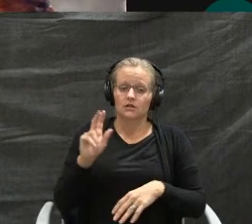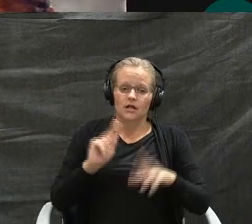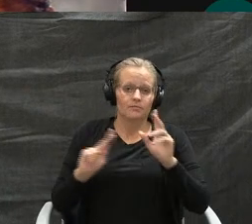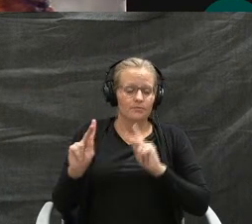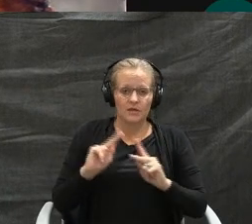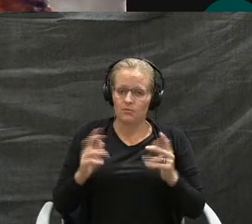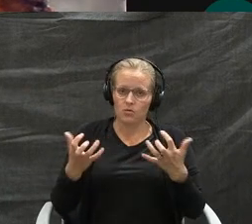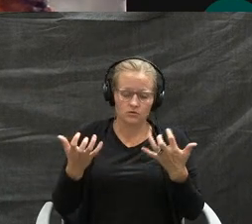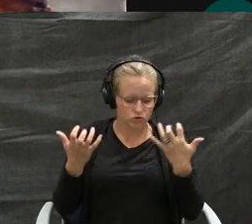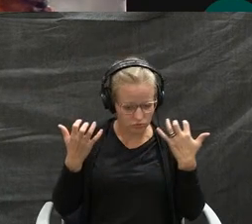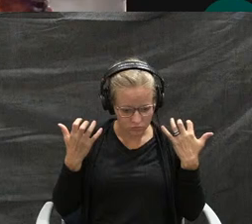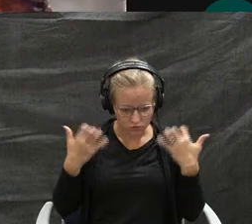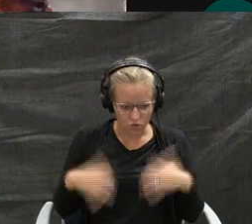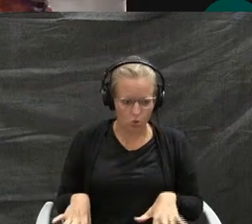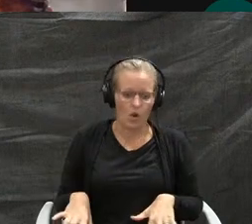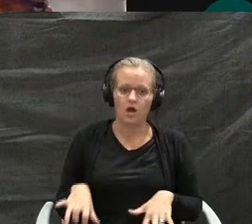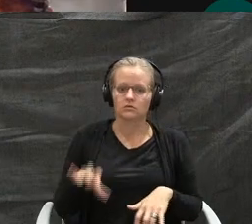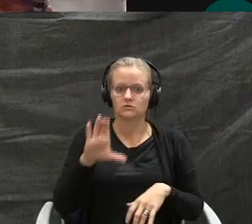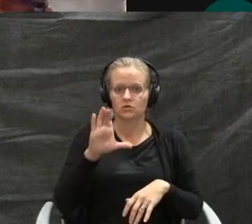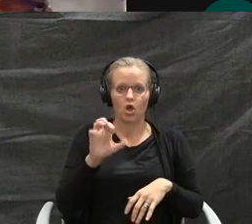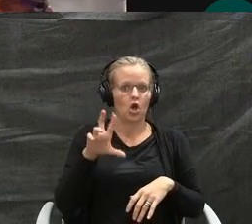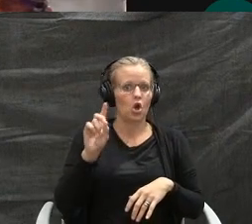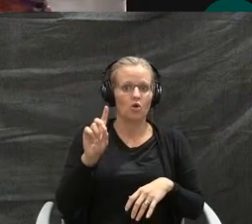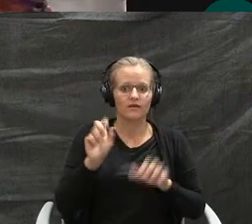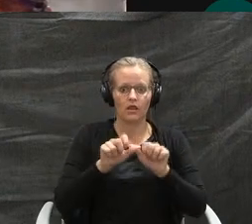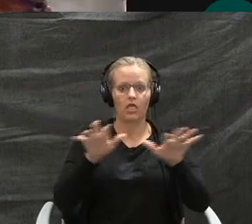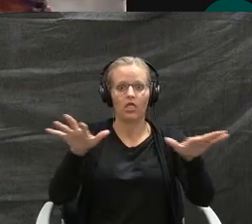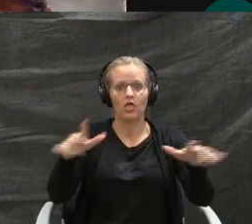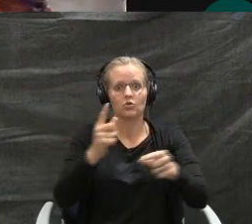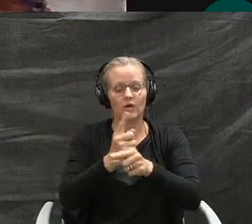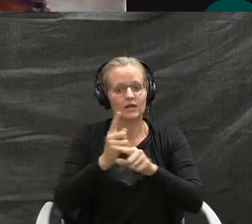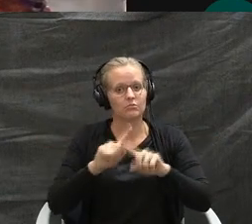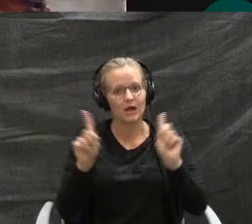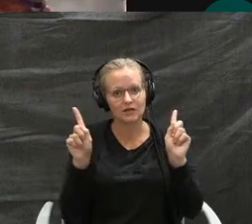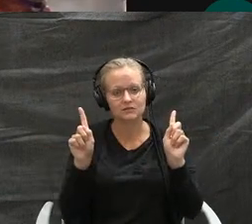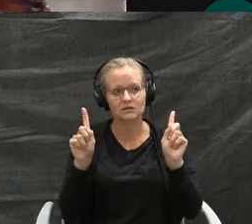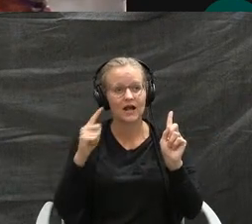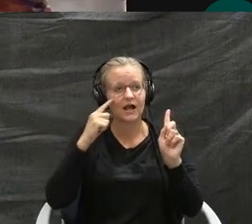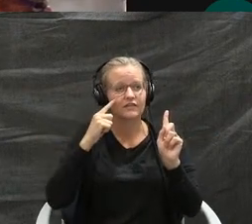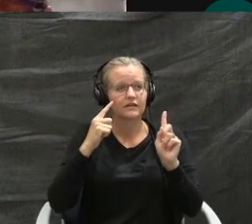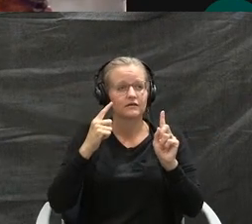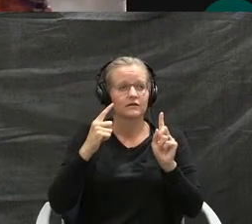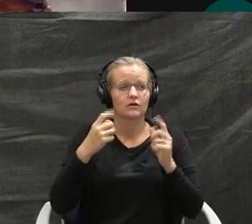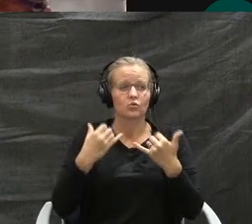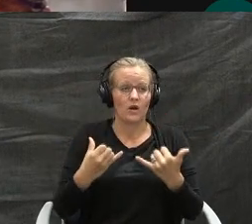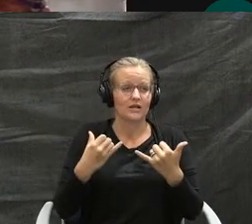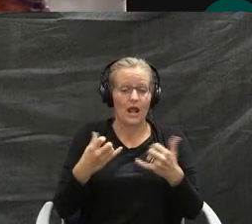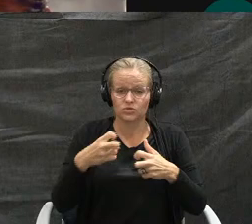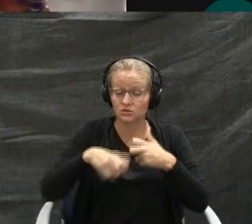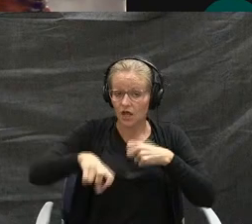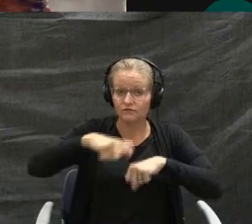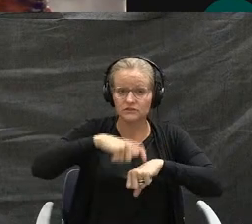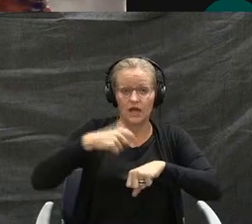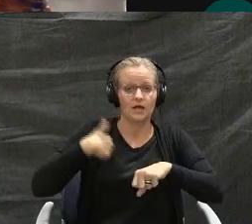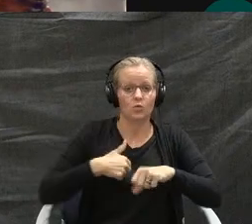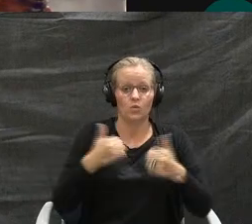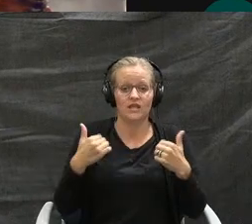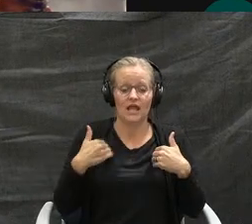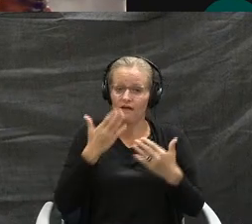know covid on their worst enemy. But I think these these difficult times. We've got a path forward that I think is as